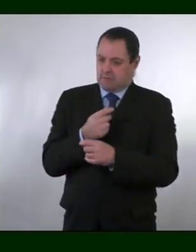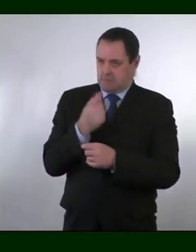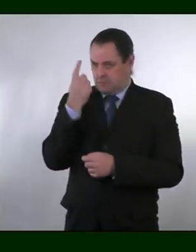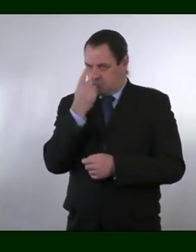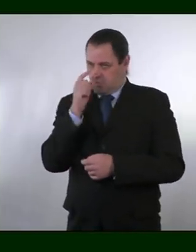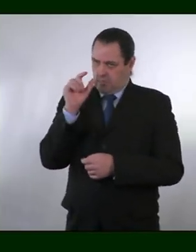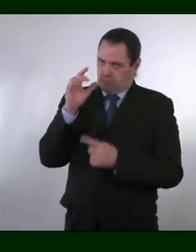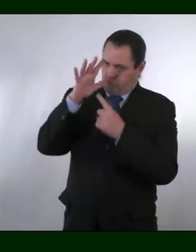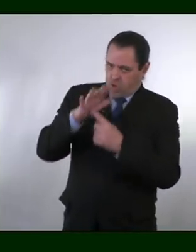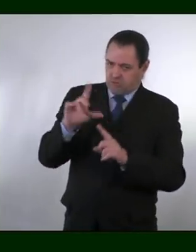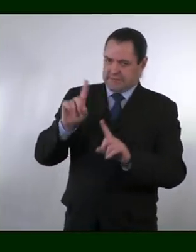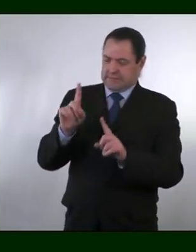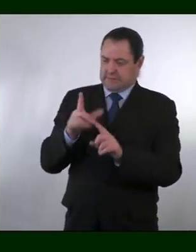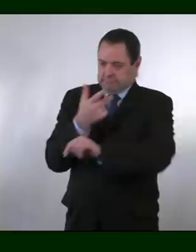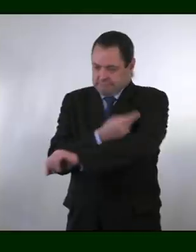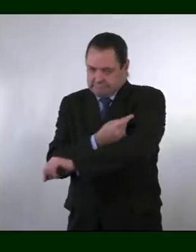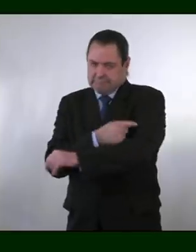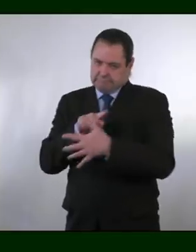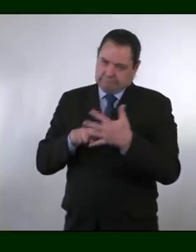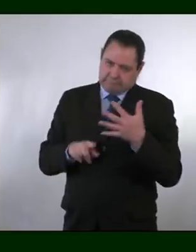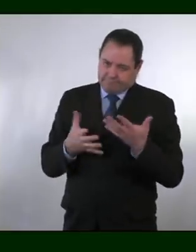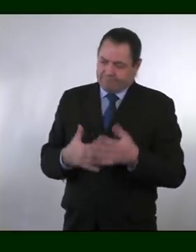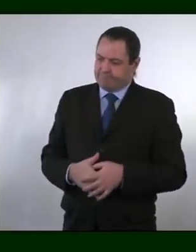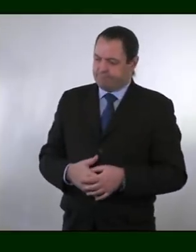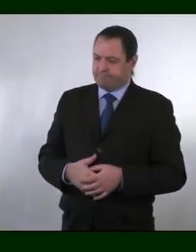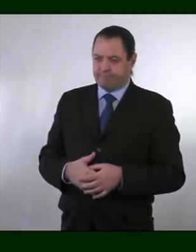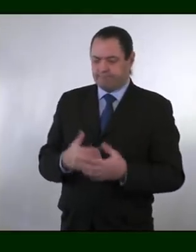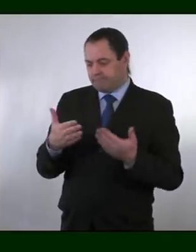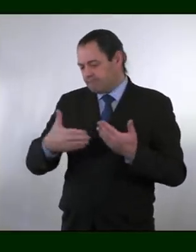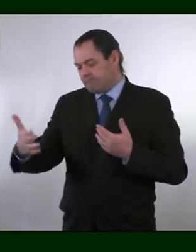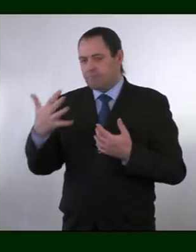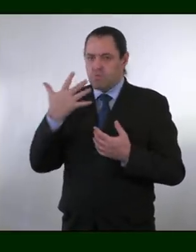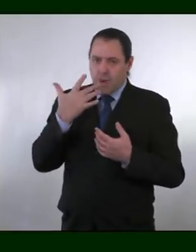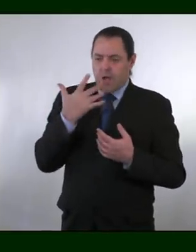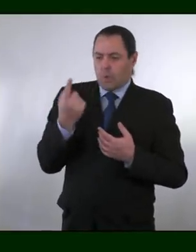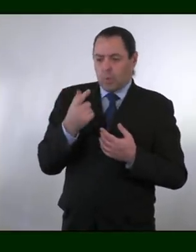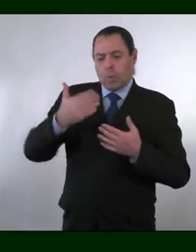takes into account in the course of deciding how to roll out the vaccine and where it should go